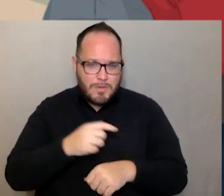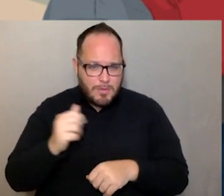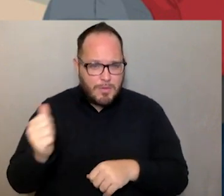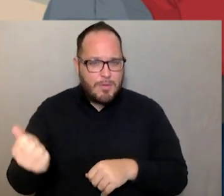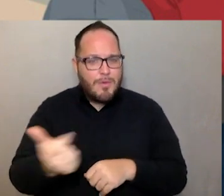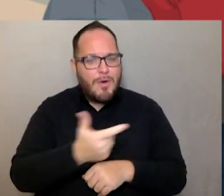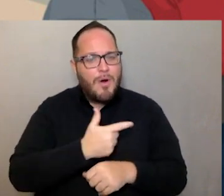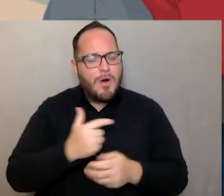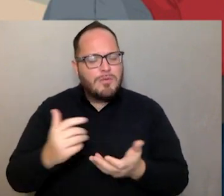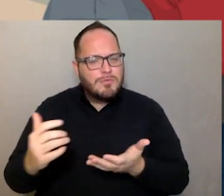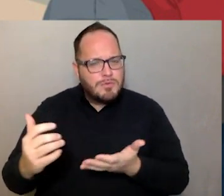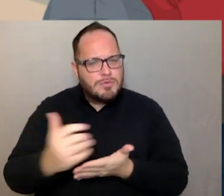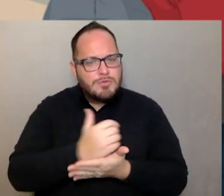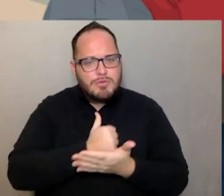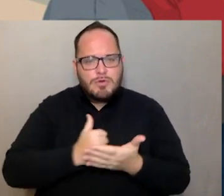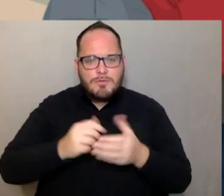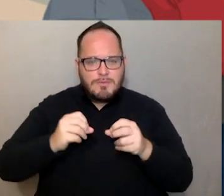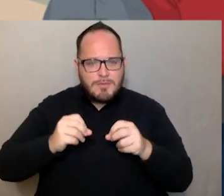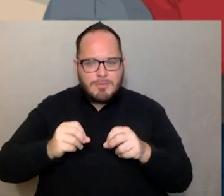ALL DESERVE A CHANCE TO -- FOR HELP TO SURVIVE.